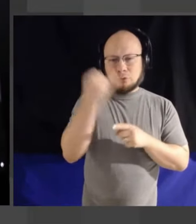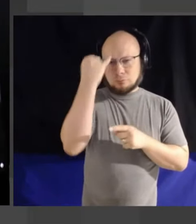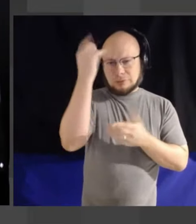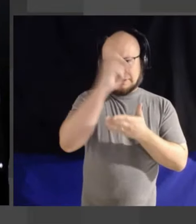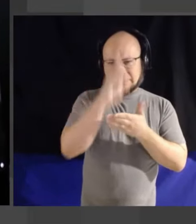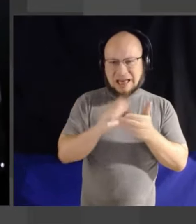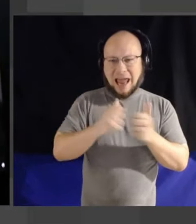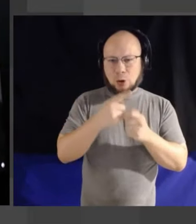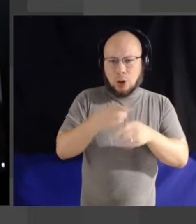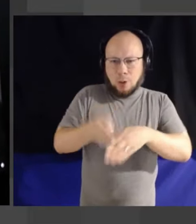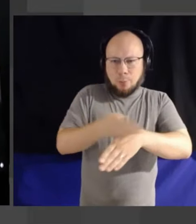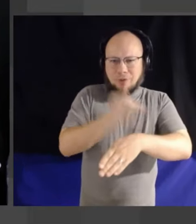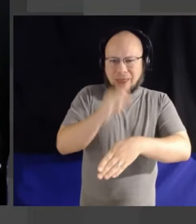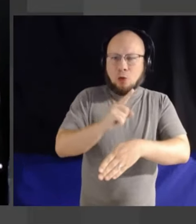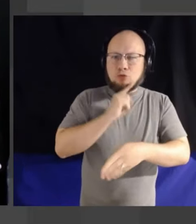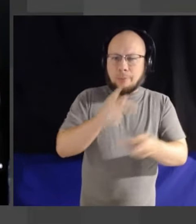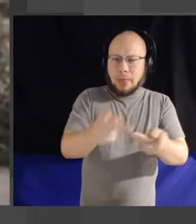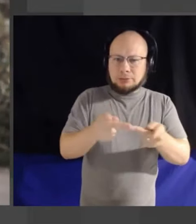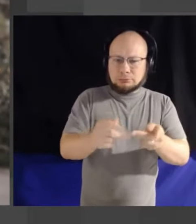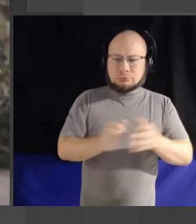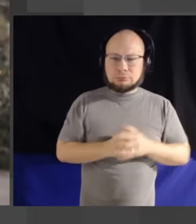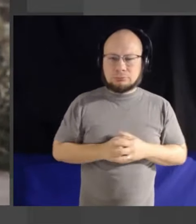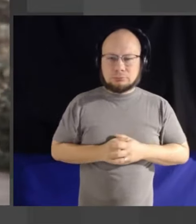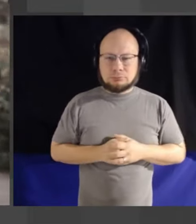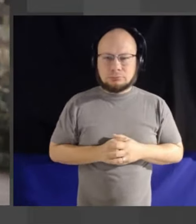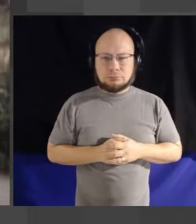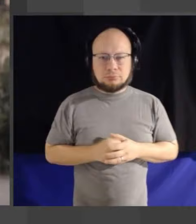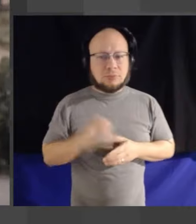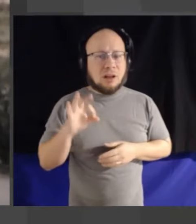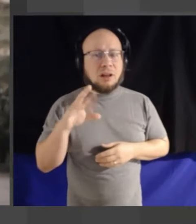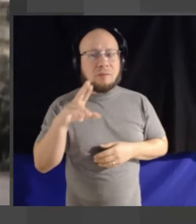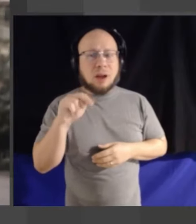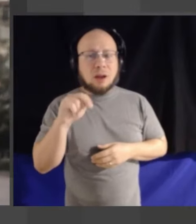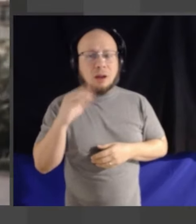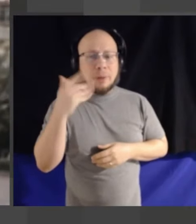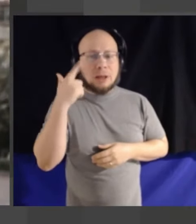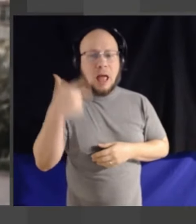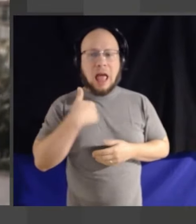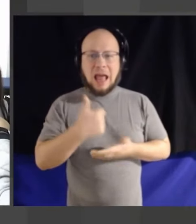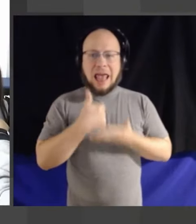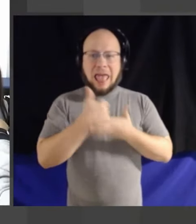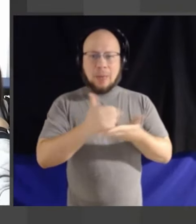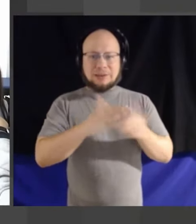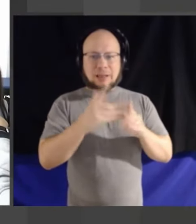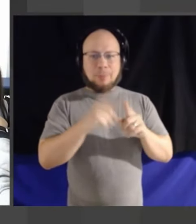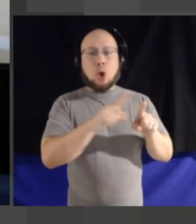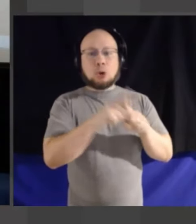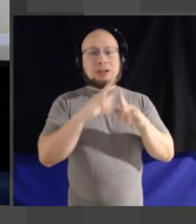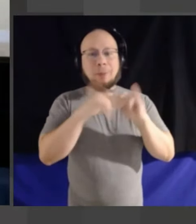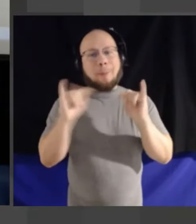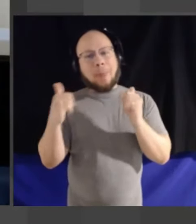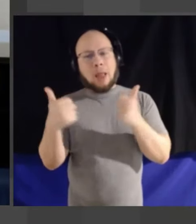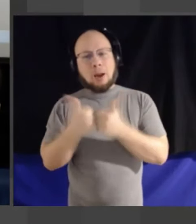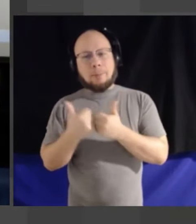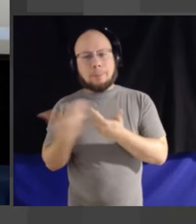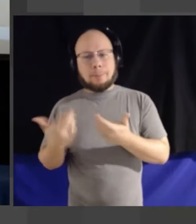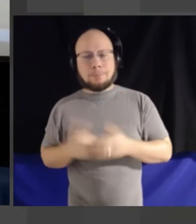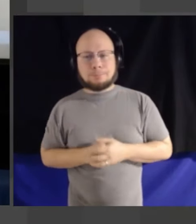SOLUTIONS ABOUT HOW THE SPACE COULD BE IMPROVED. IT WAS VERY FUN BECAUSE YOU FELT LIKE TO BE ABLE TO HELP THE